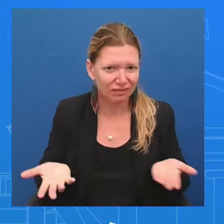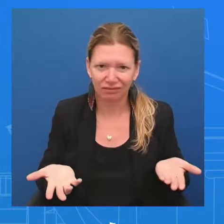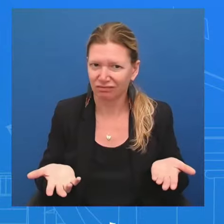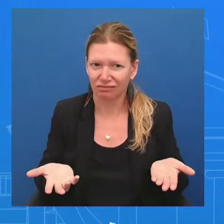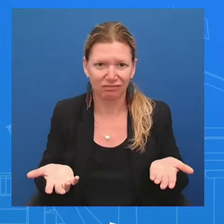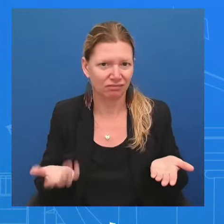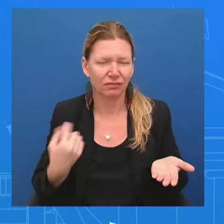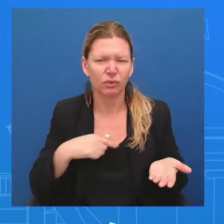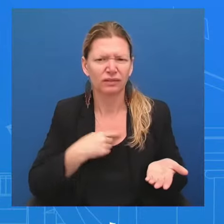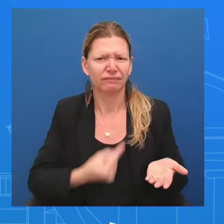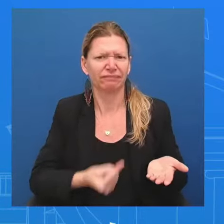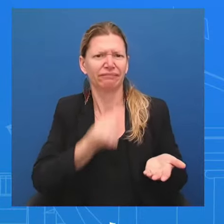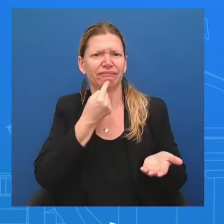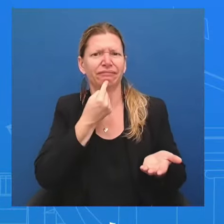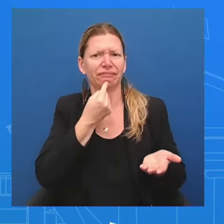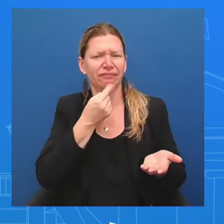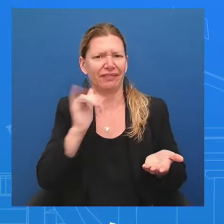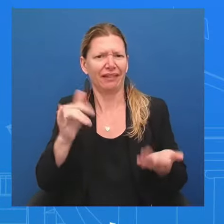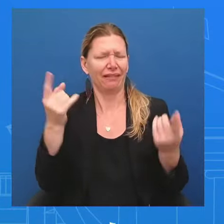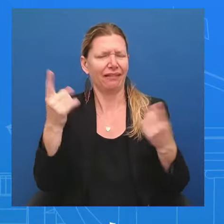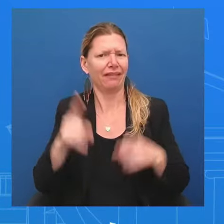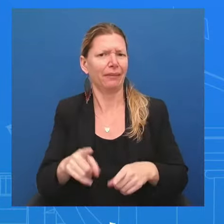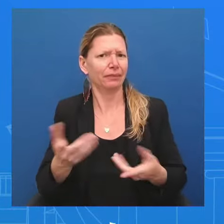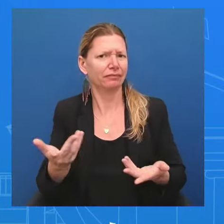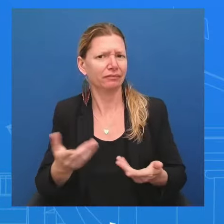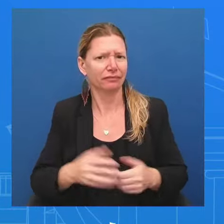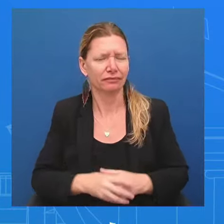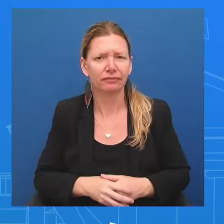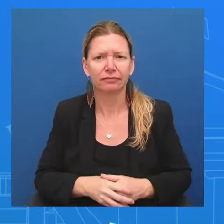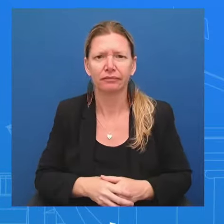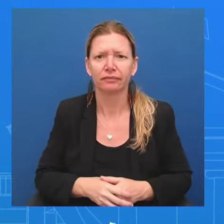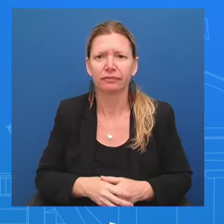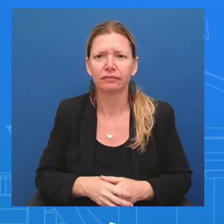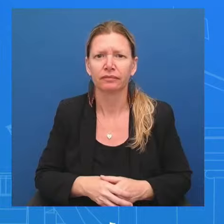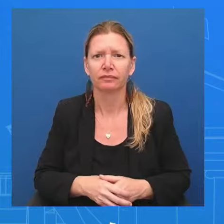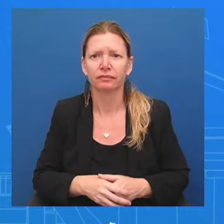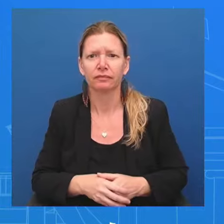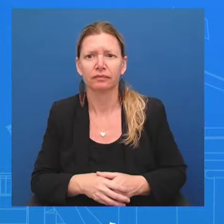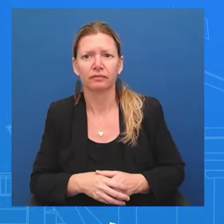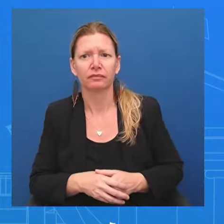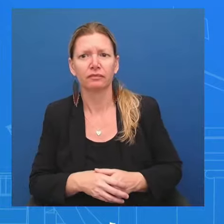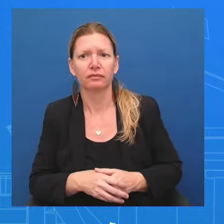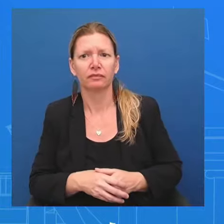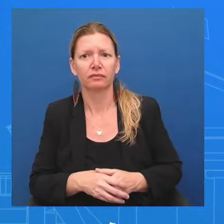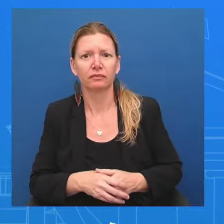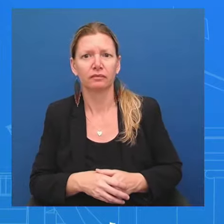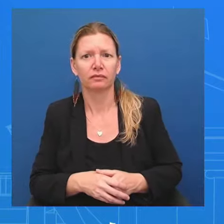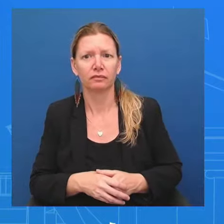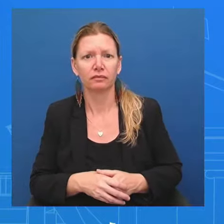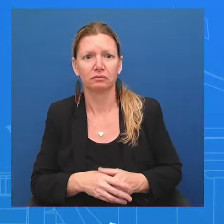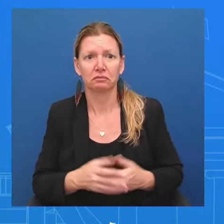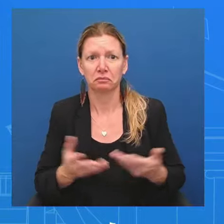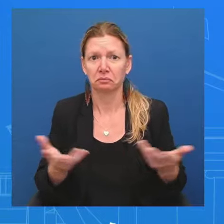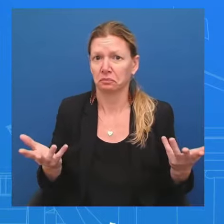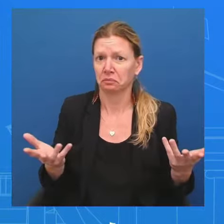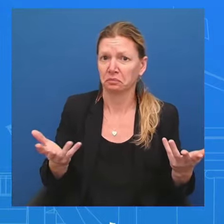The Press: Okay. Sanctions coming? Ms. Jean-Pierre: I don't have anything or anything to speak to on that at this time.